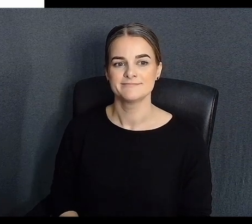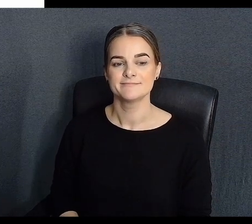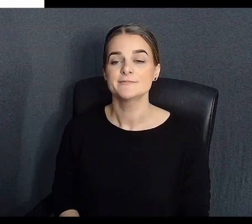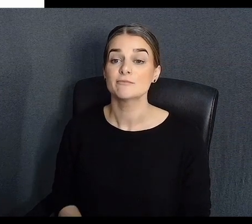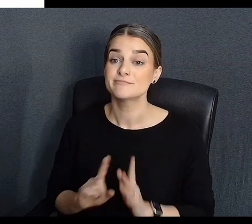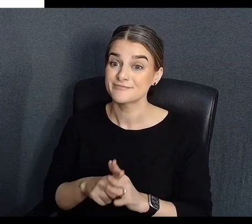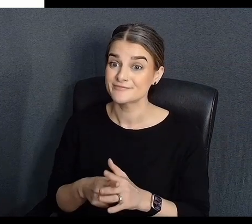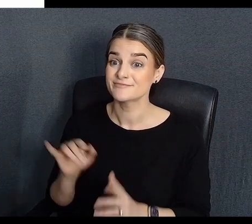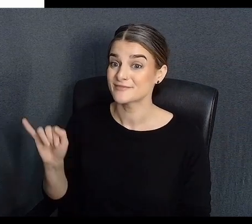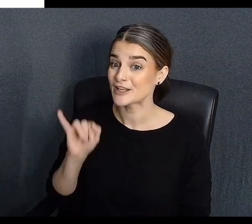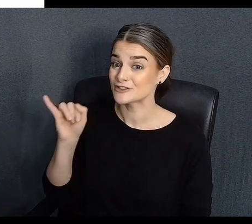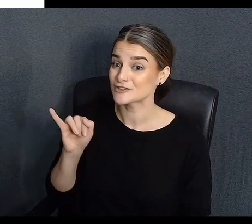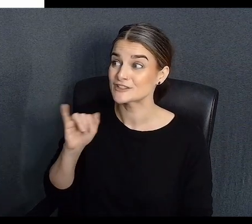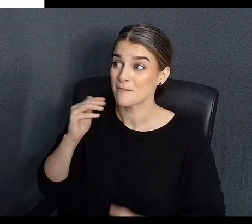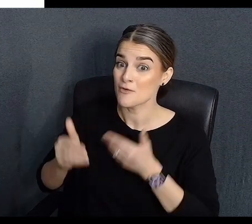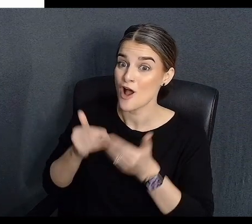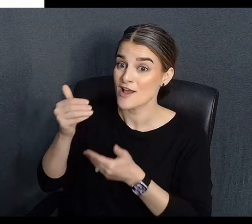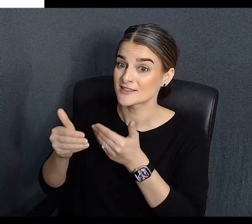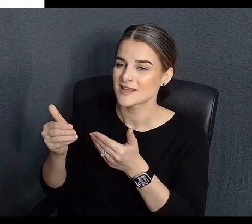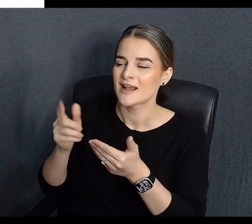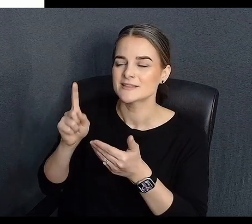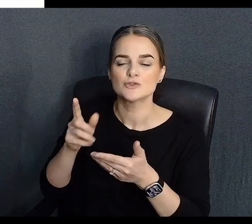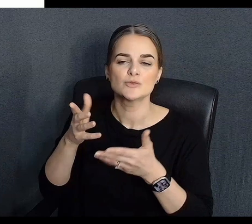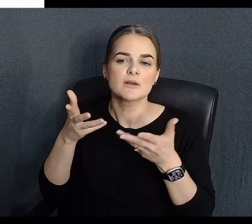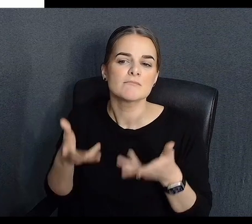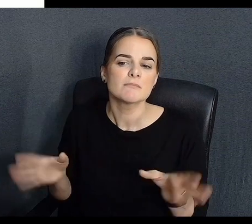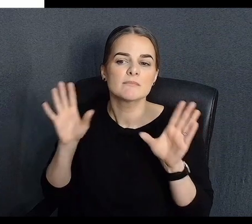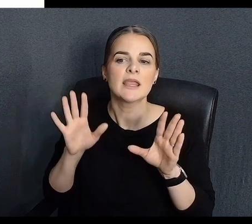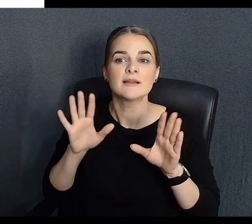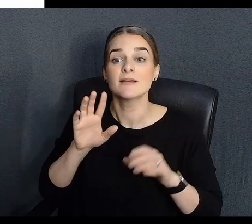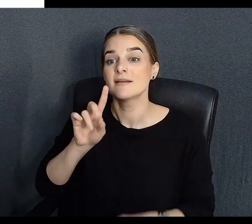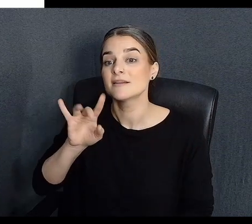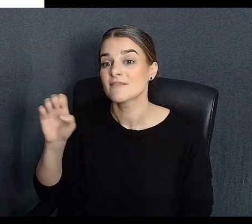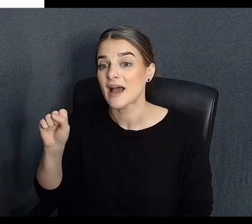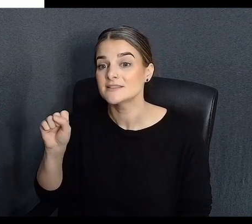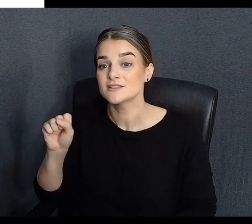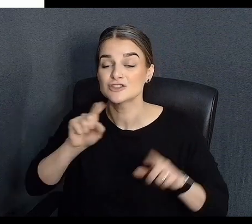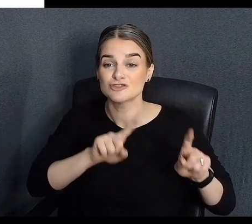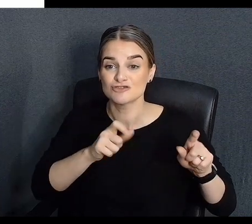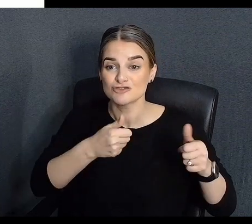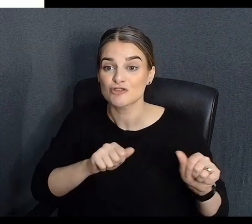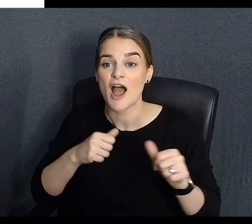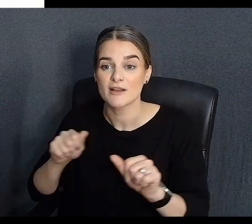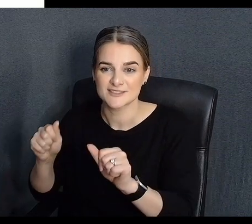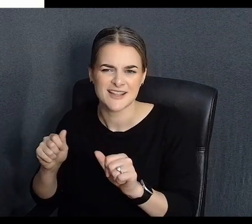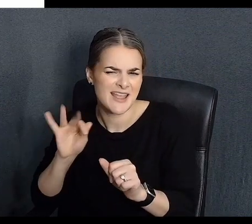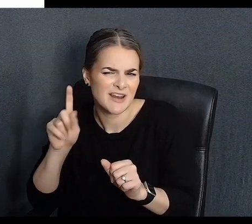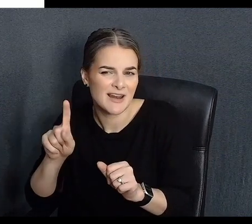we want to make sure that we've completed device trials, especially if they're needed. Again, you can borrow from the TechOWL Lending Library